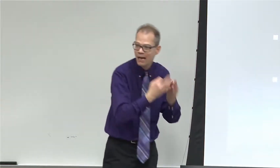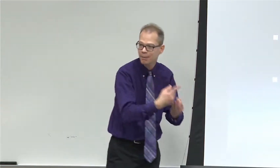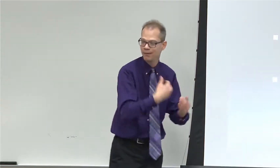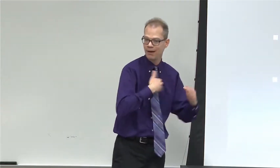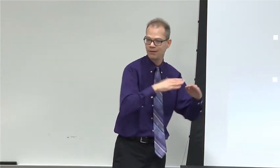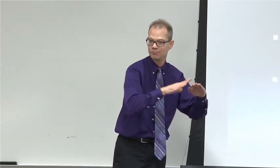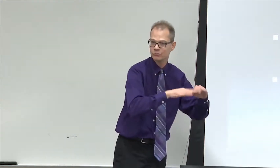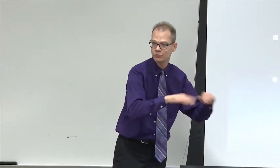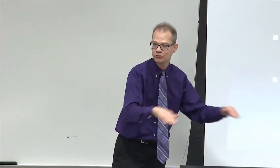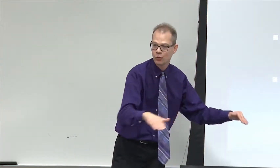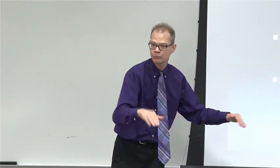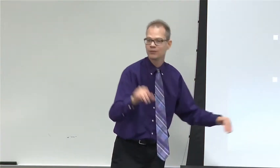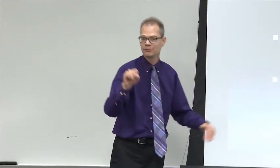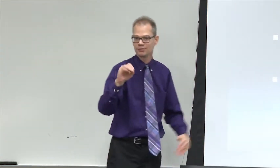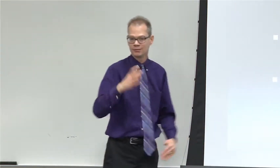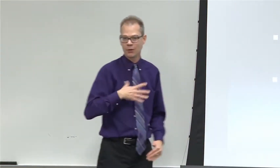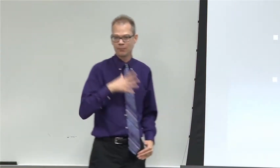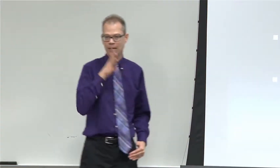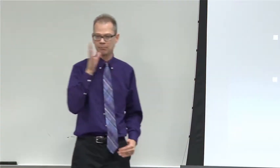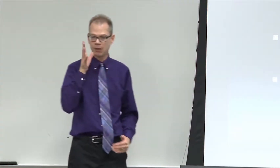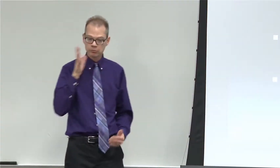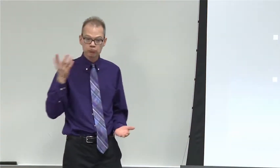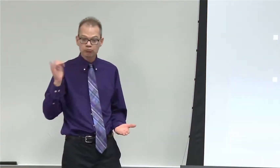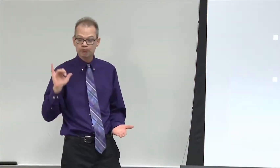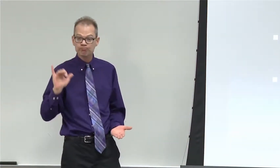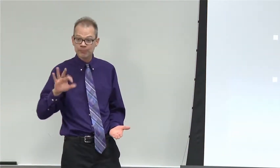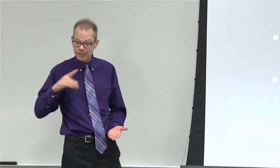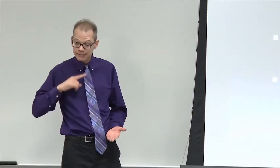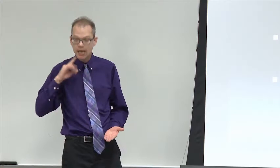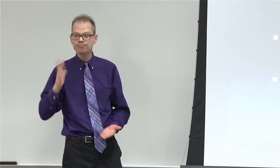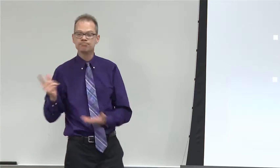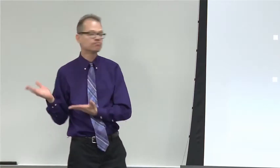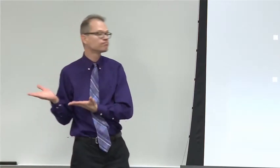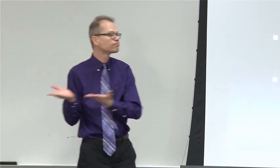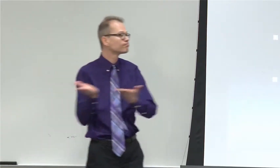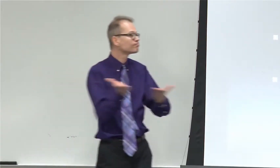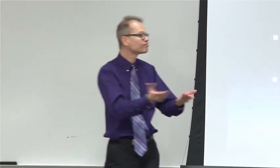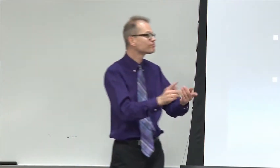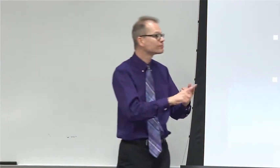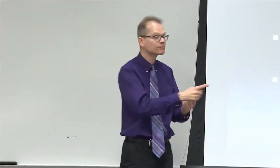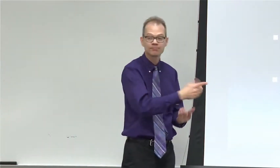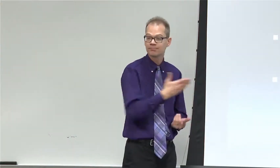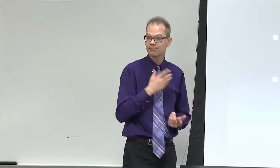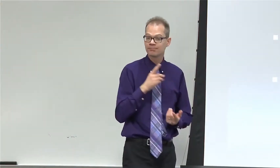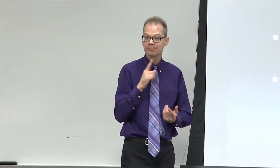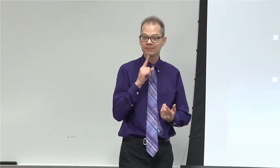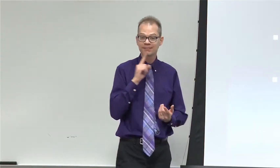who had families and children, and so my parents knew very well that that was the environment